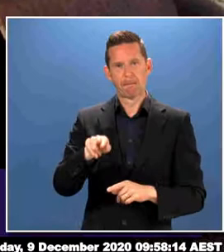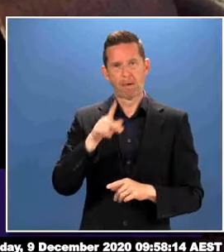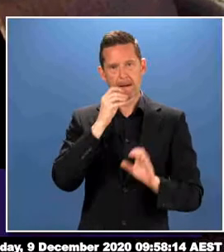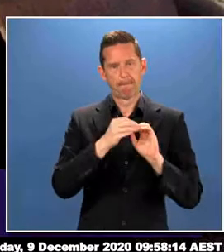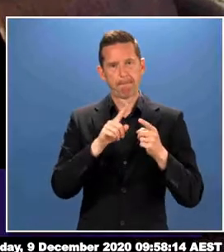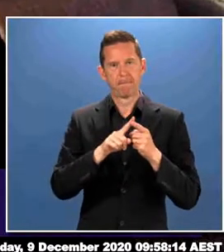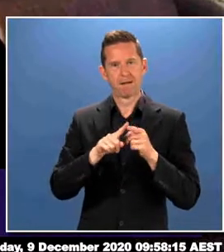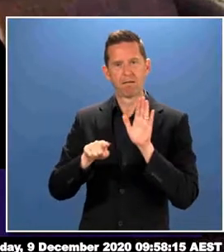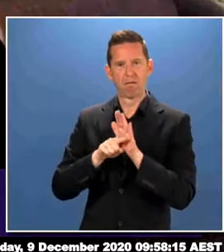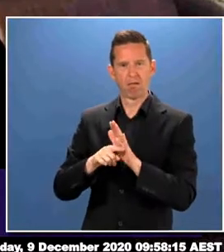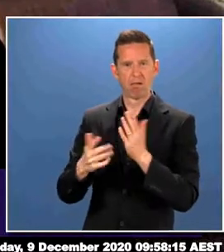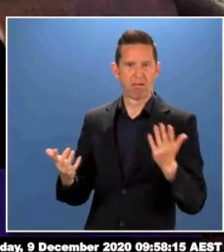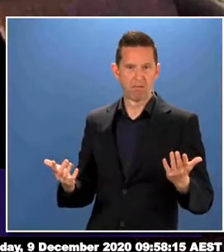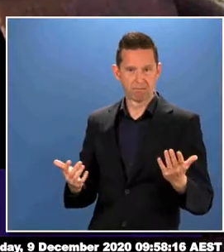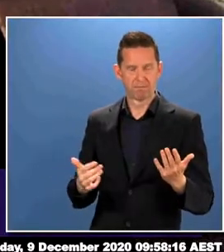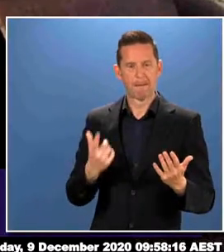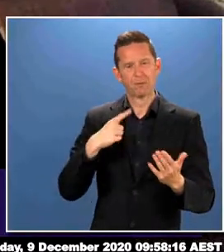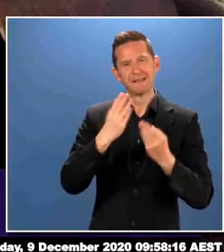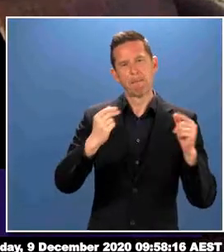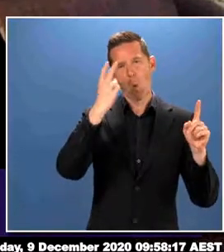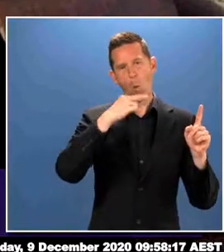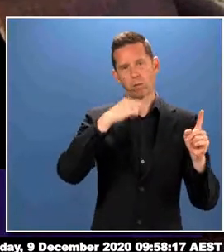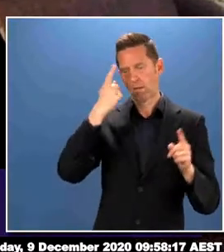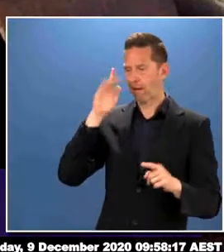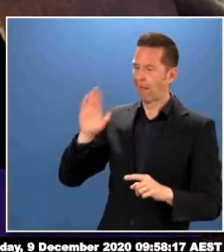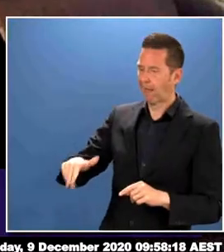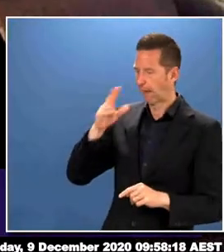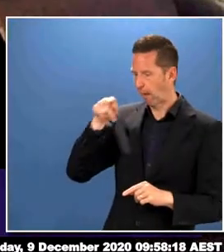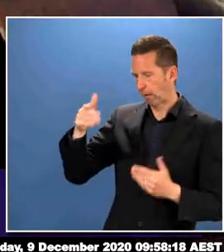young and mutually disabled, and it creates a dynamic which can be